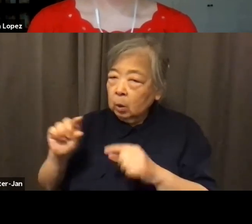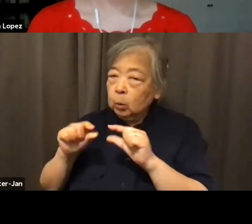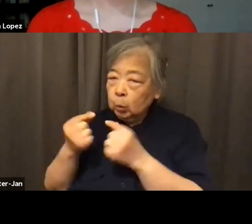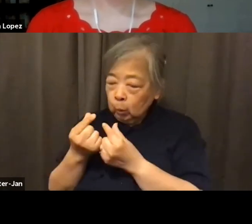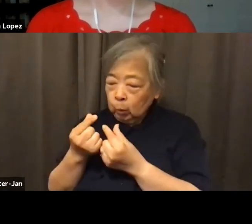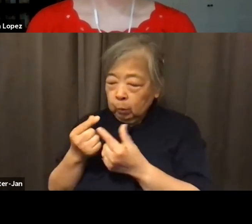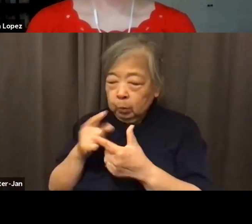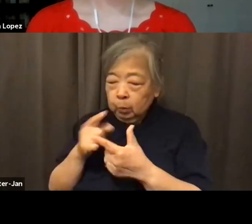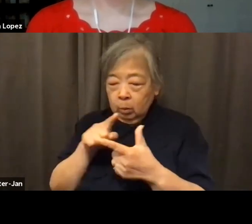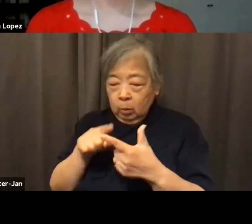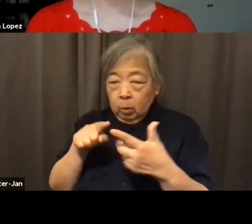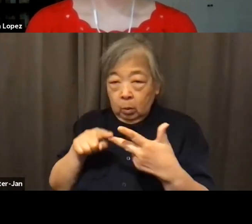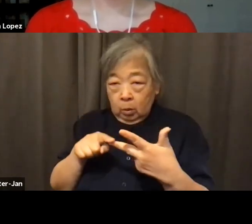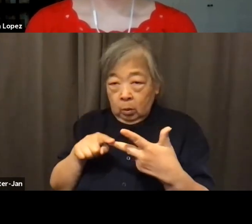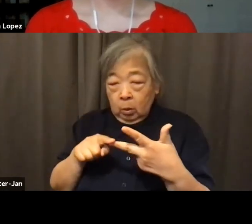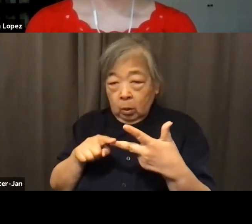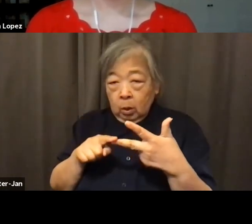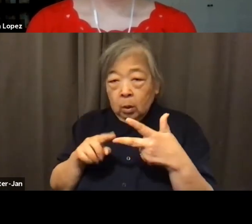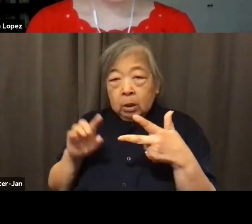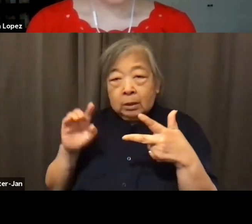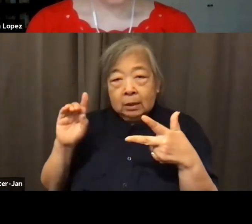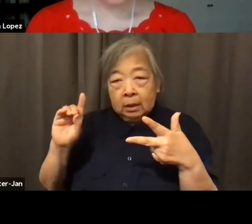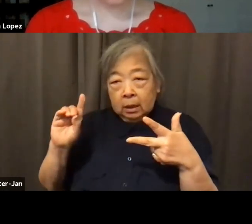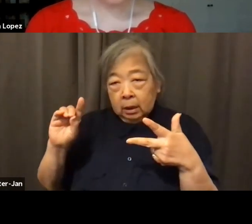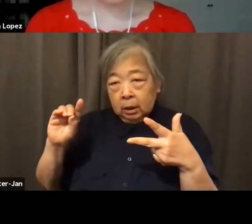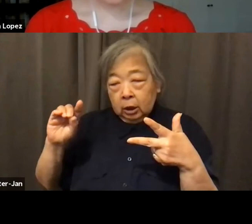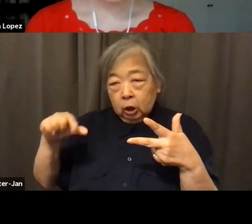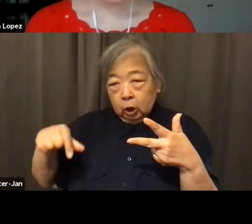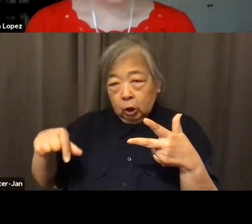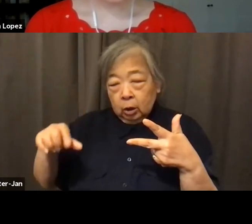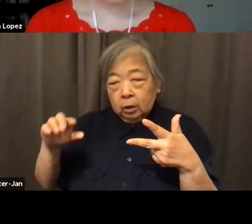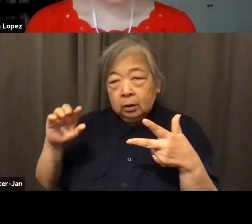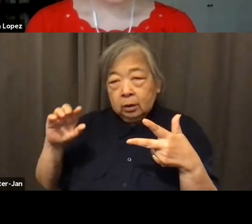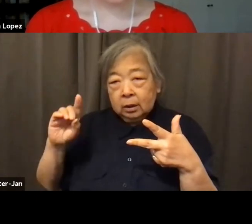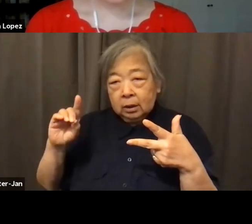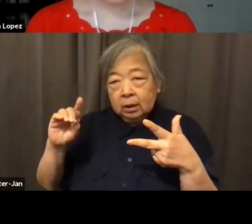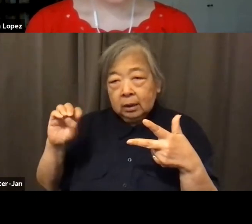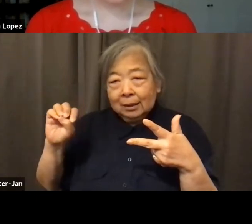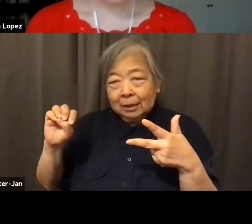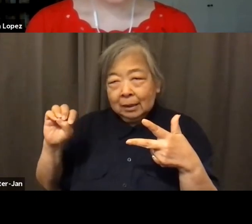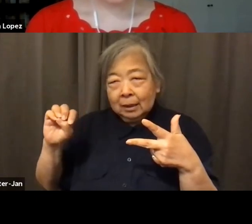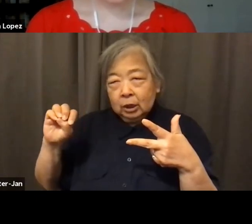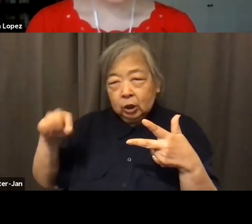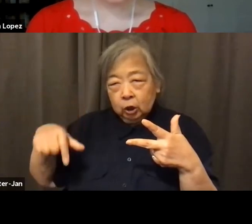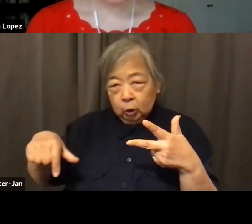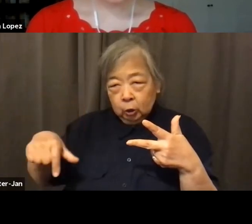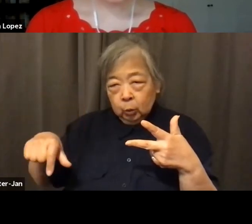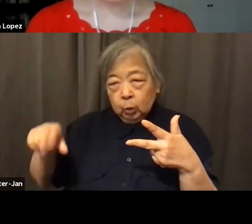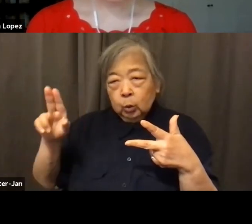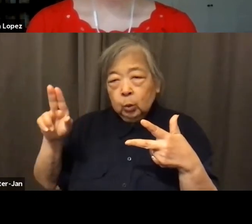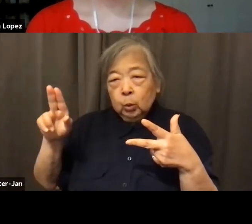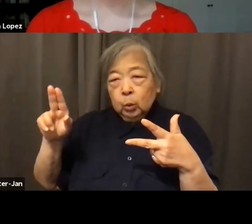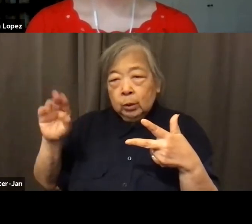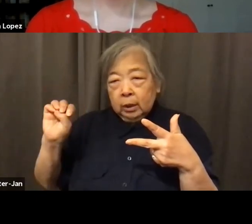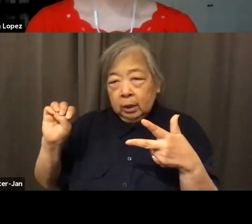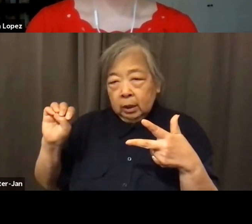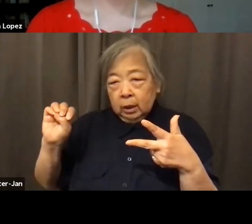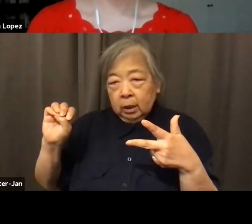And also Deque, D-E-Q-U-E.